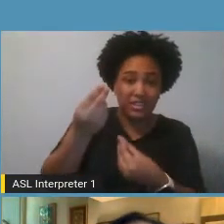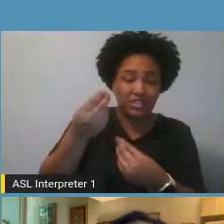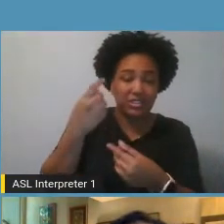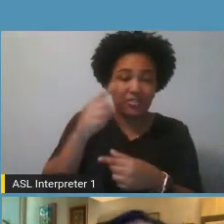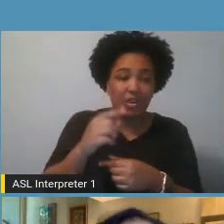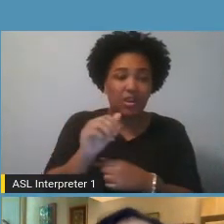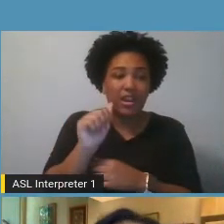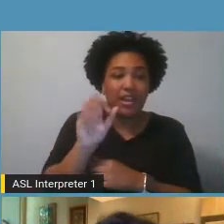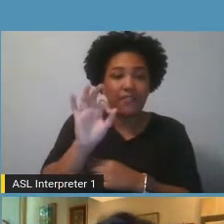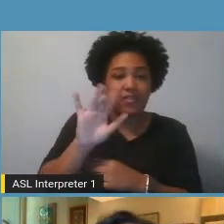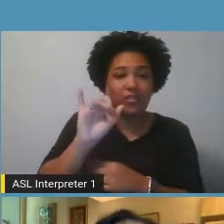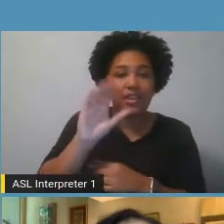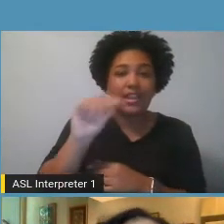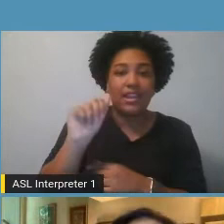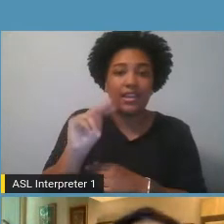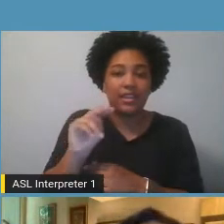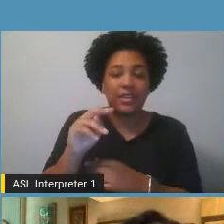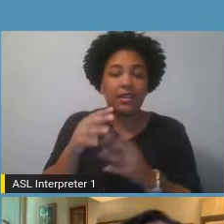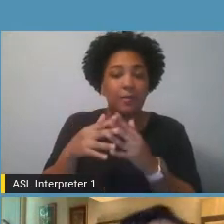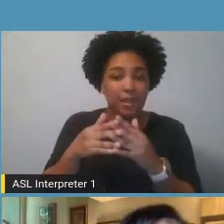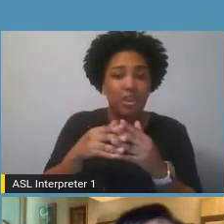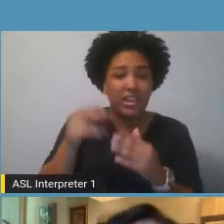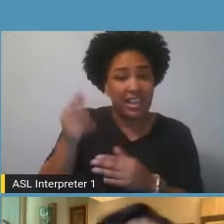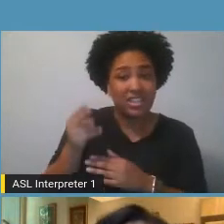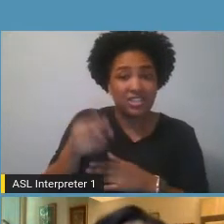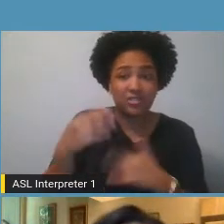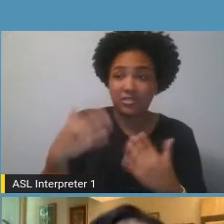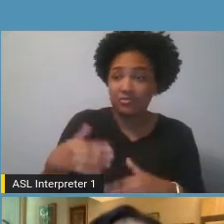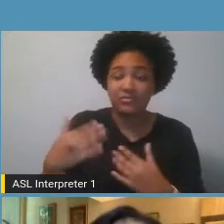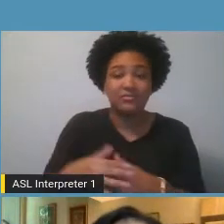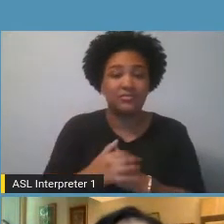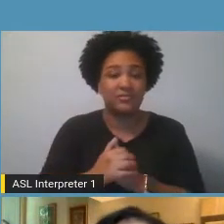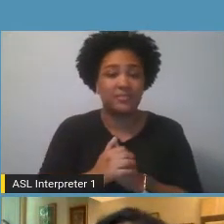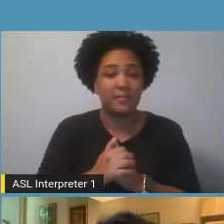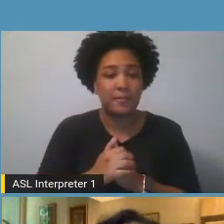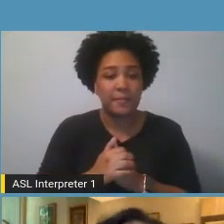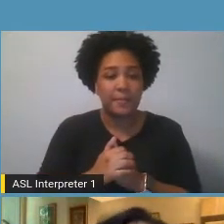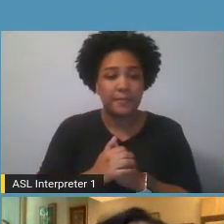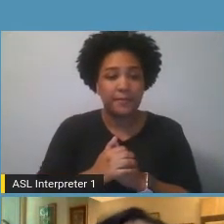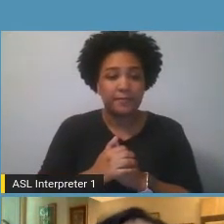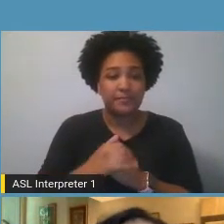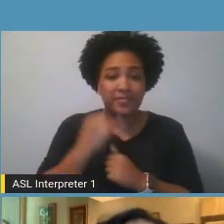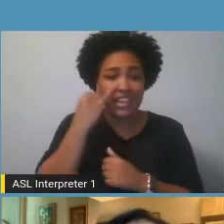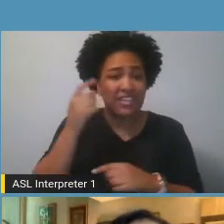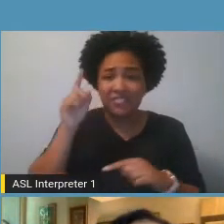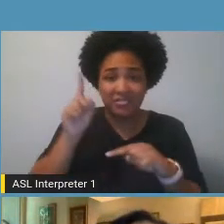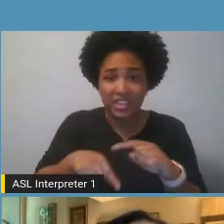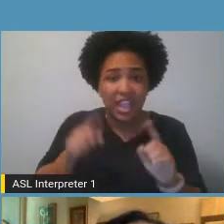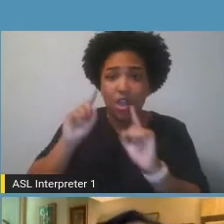these items are digitized, if you're not able to get to the museum, you can see, you can see